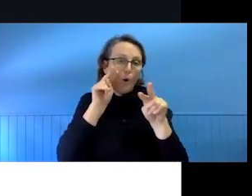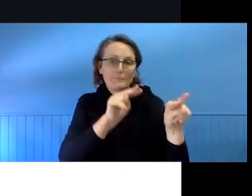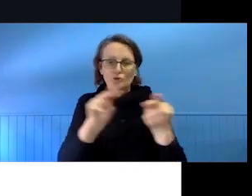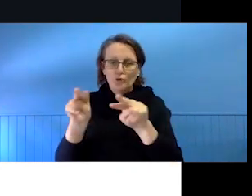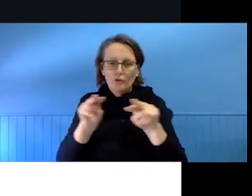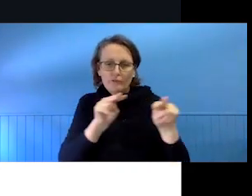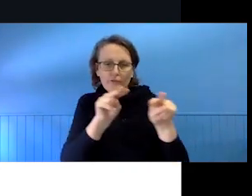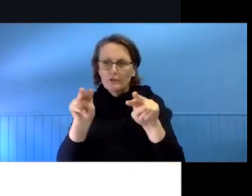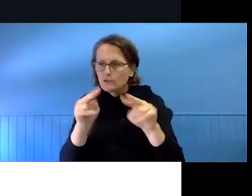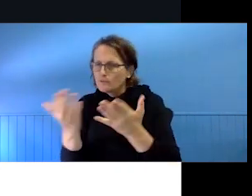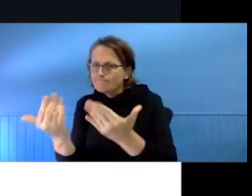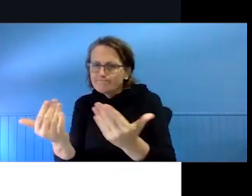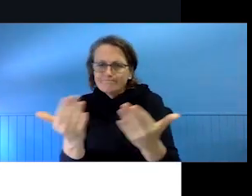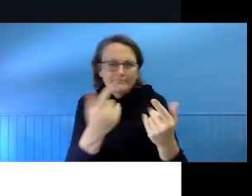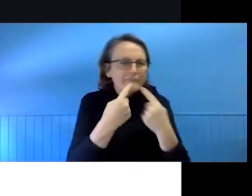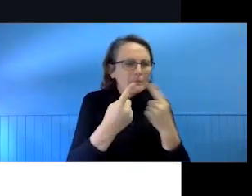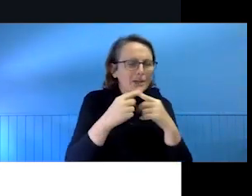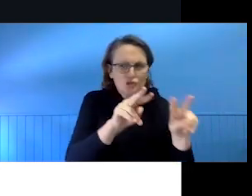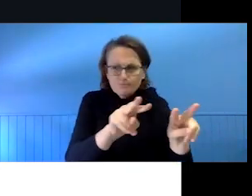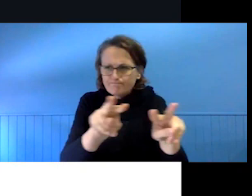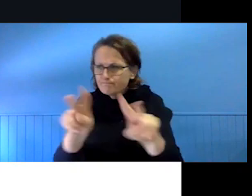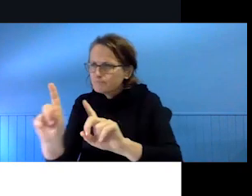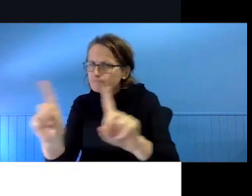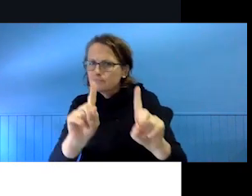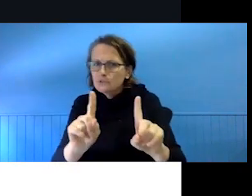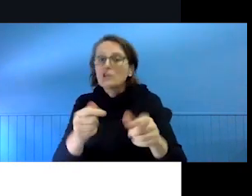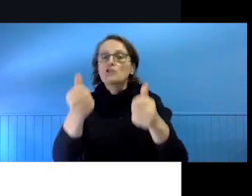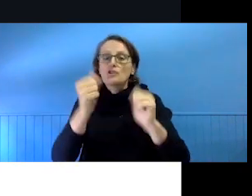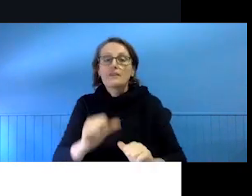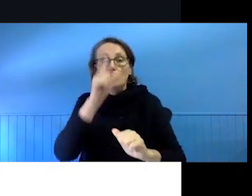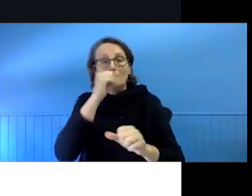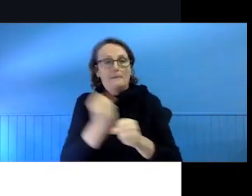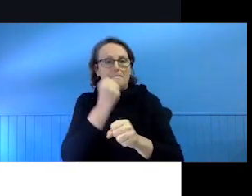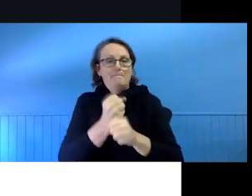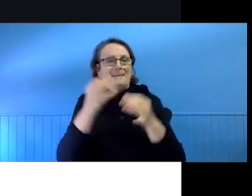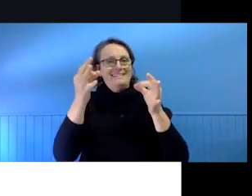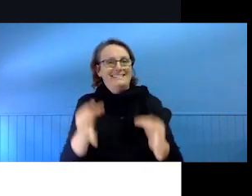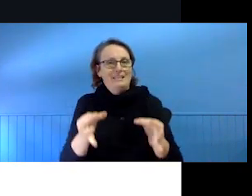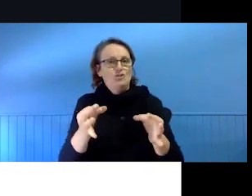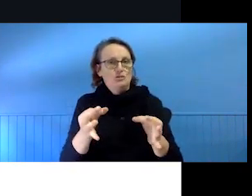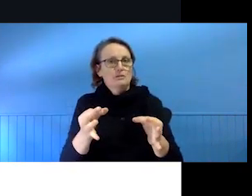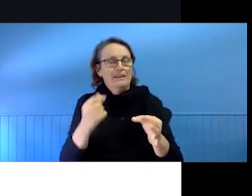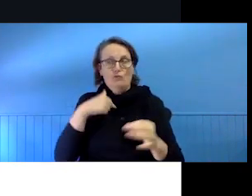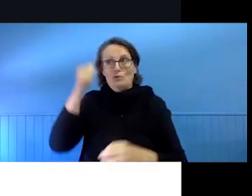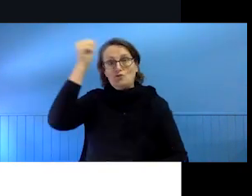information as we can, so we know we're making our decisions really well informed.